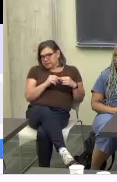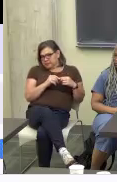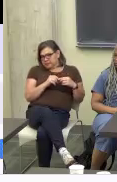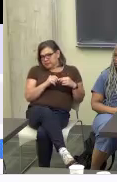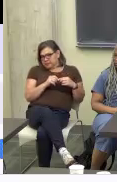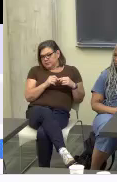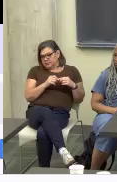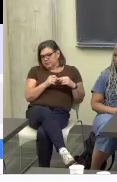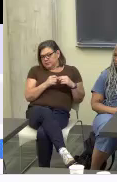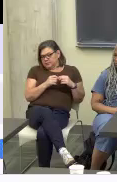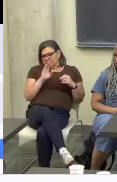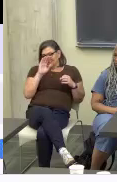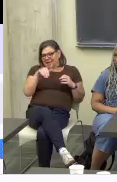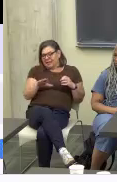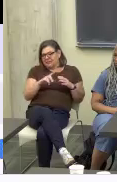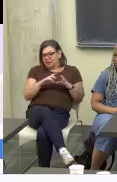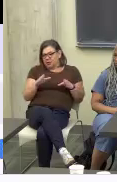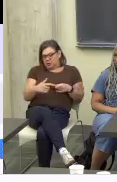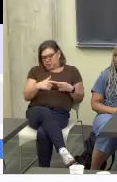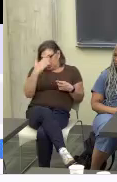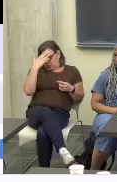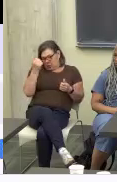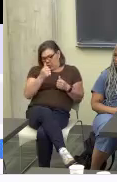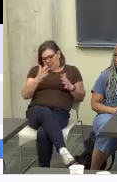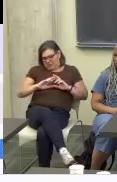is we know there's almost everything out there, even after all this time